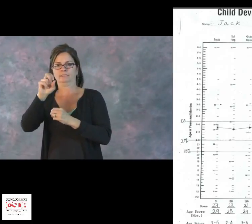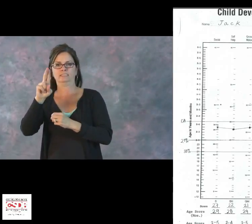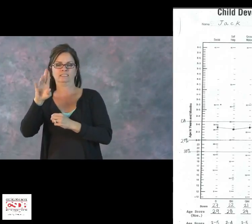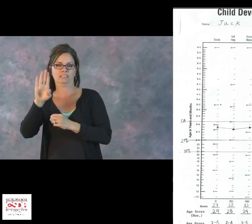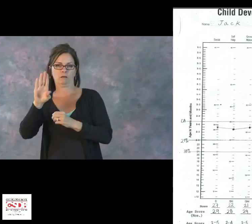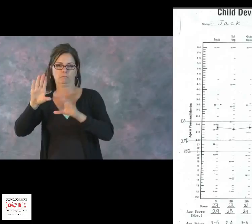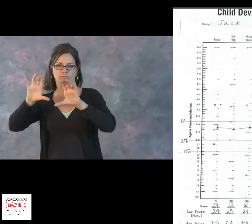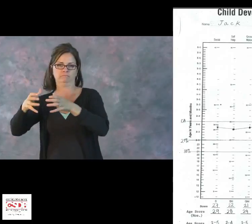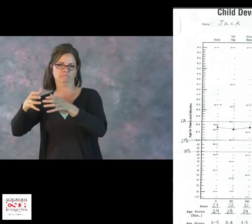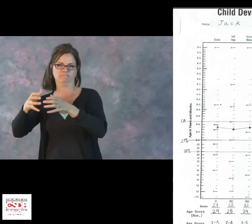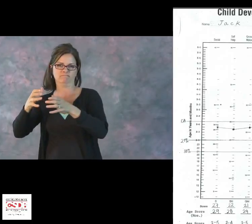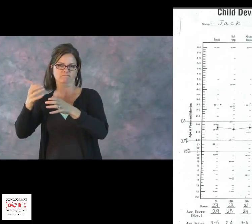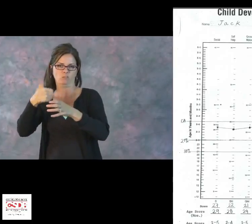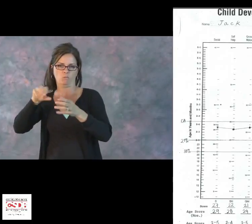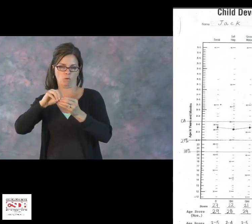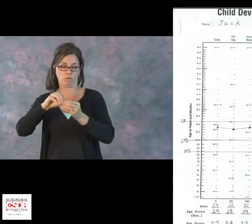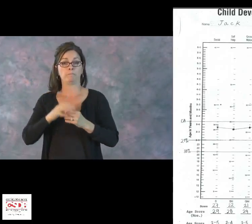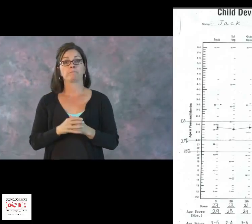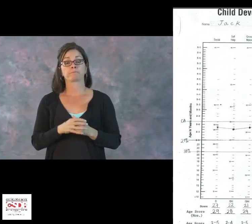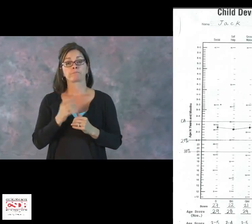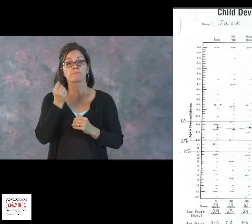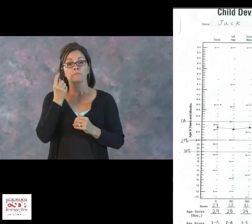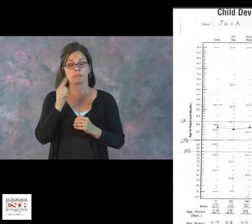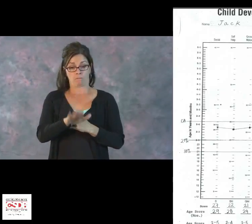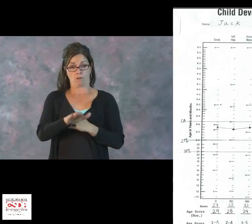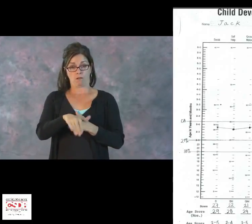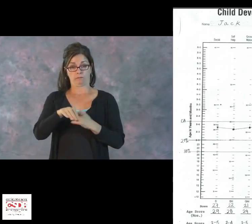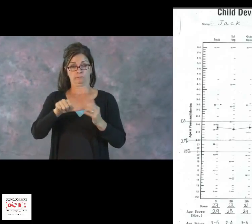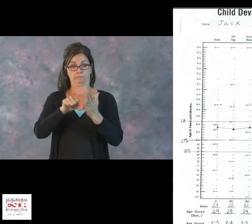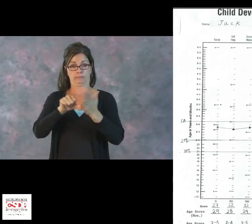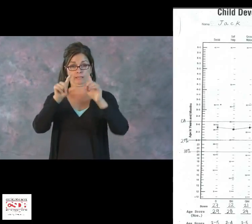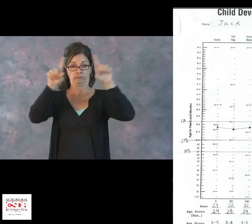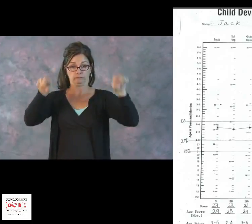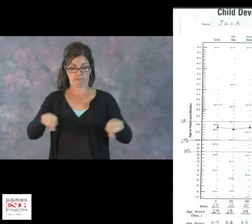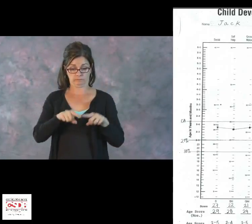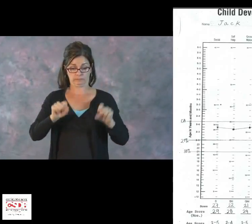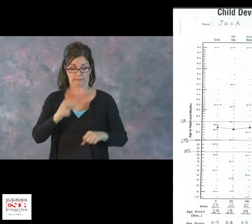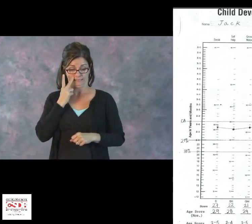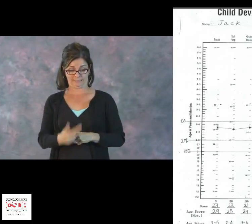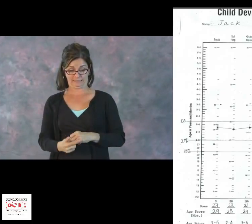Down at the bottom of the page, we can see the child's raw scores